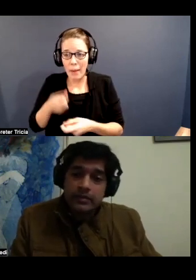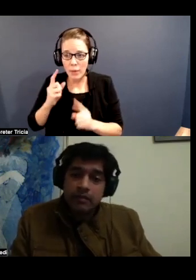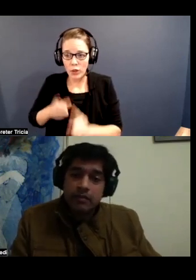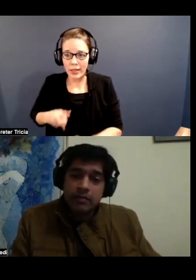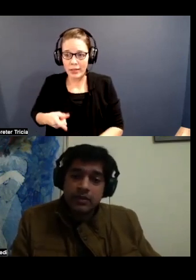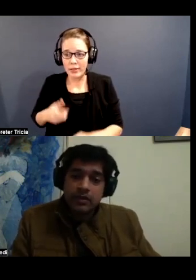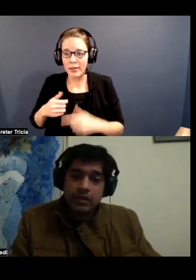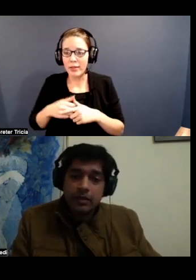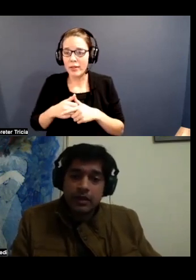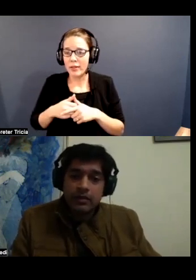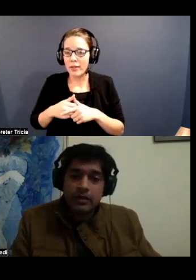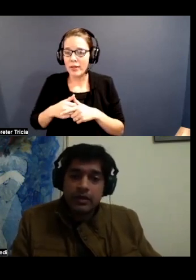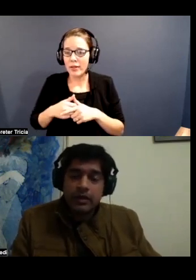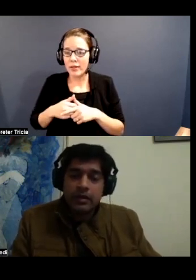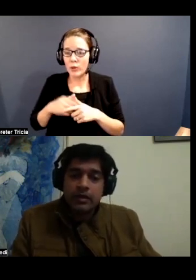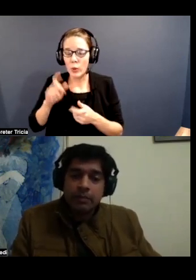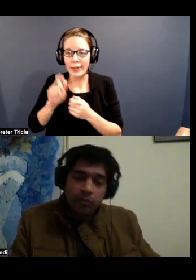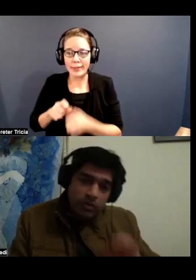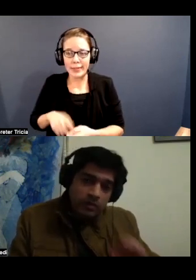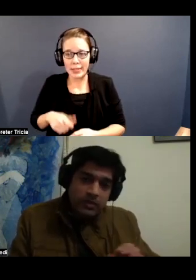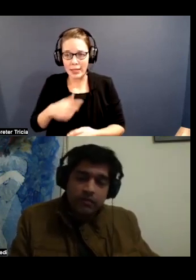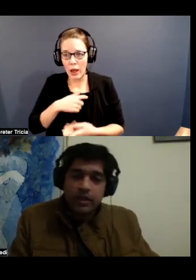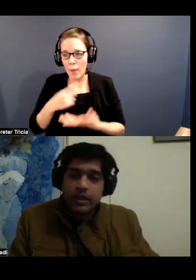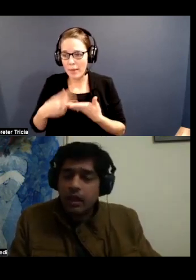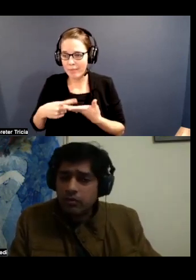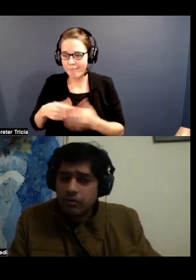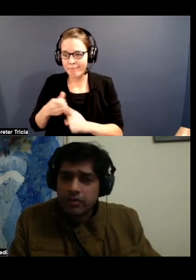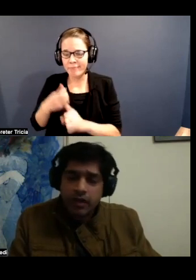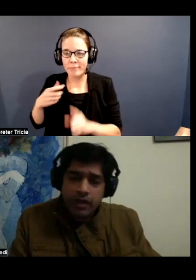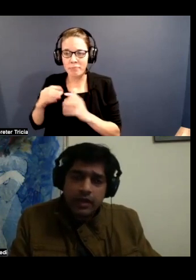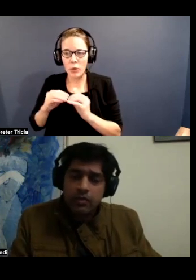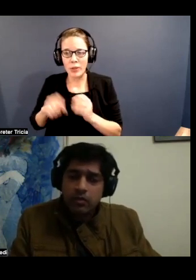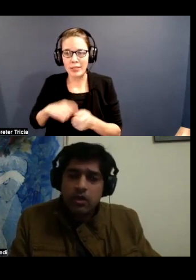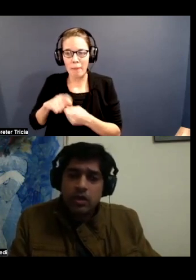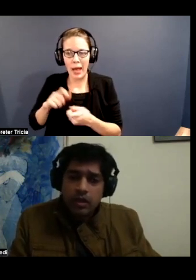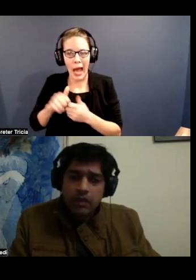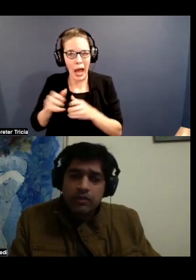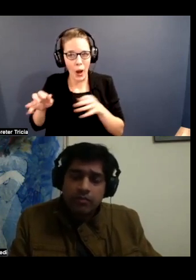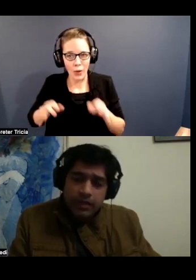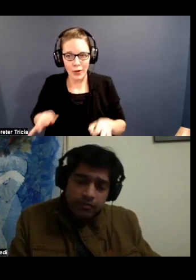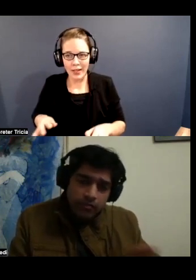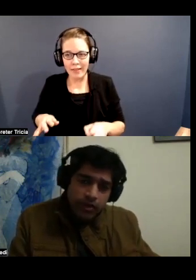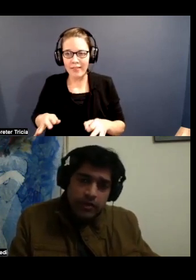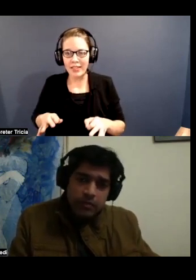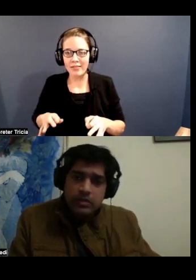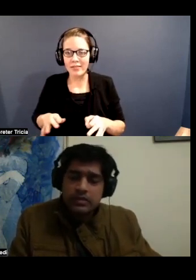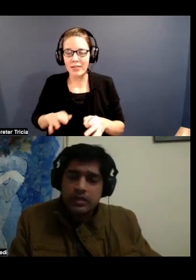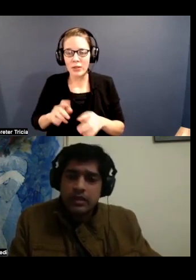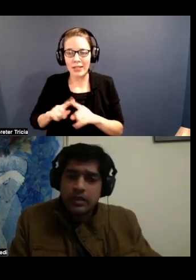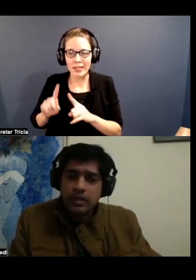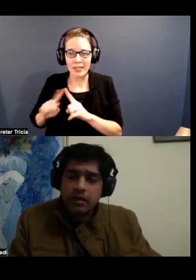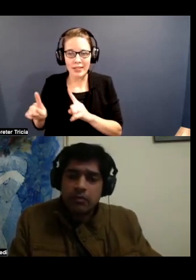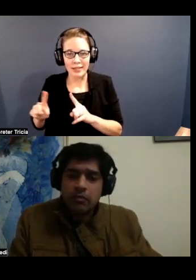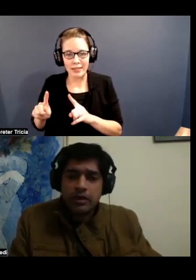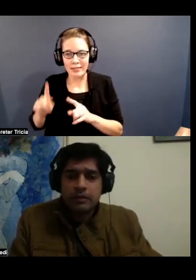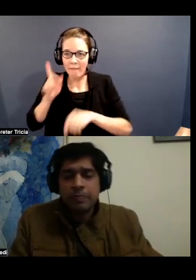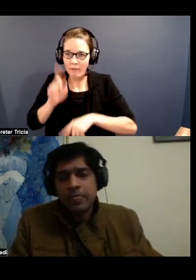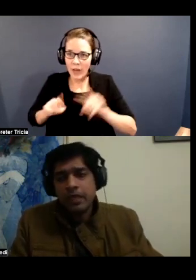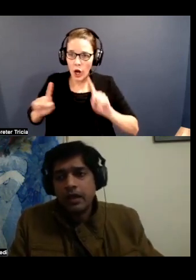I will be talking about more specifically, how do we define, how to define different variables and our model.